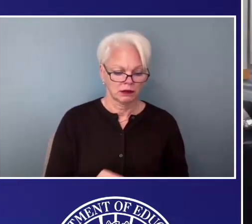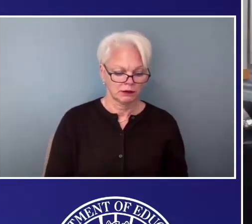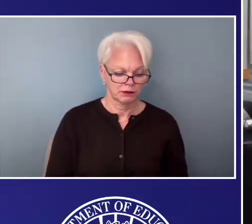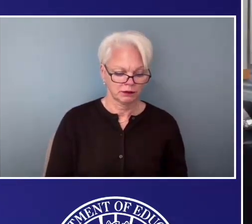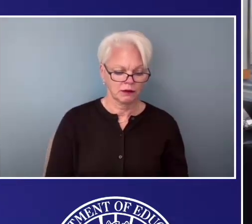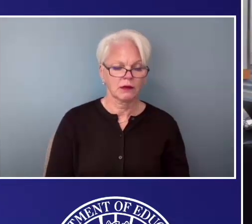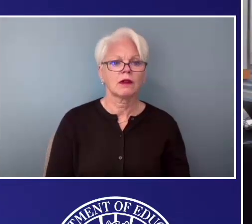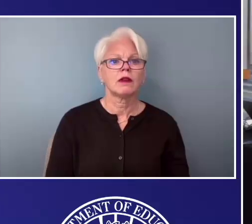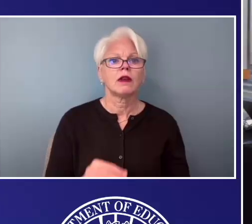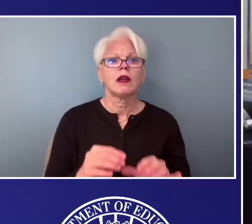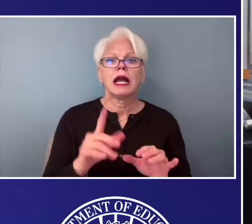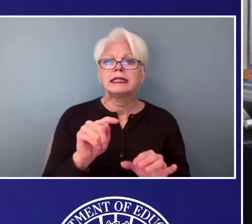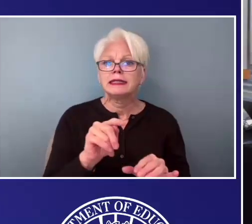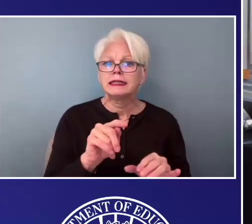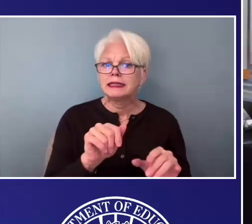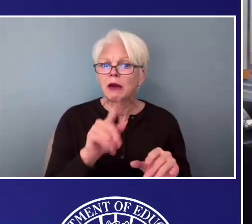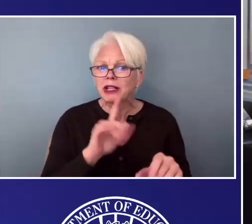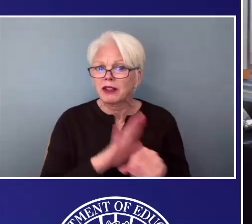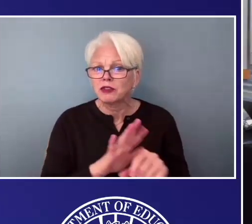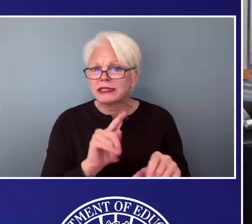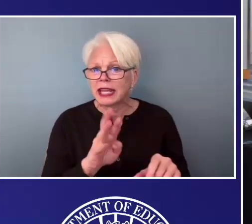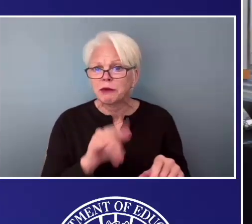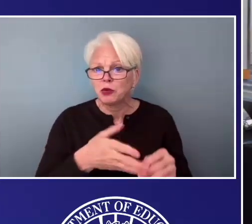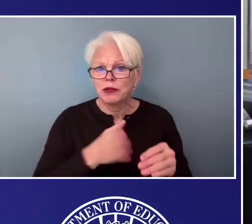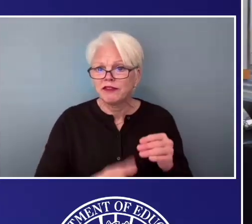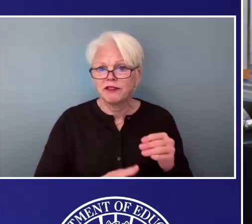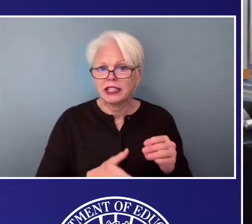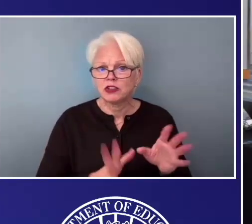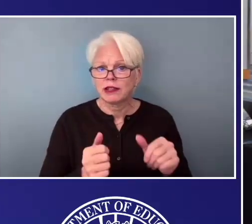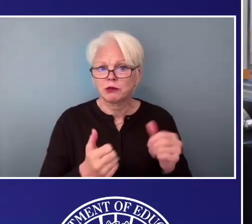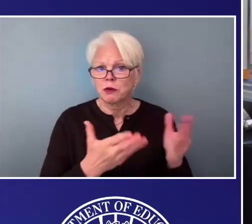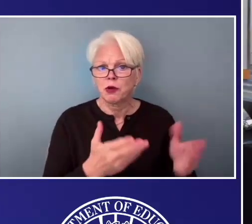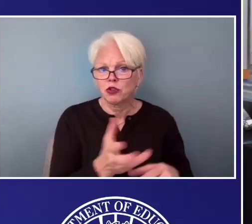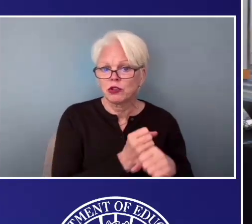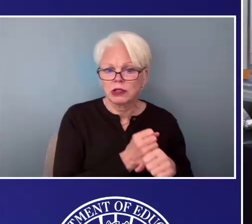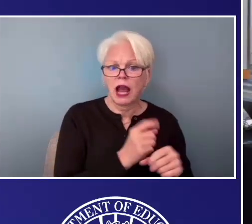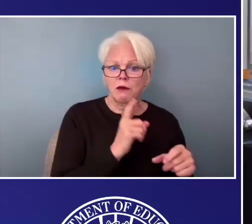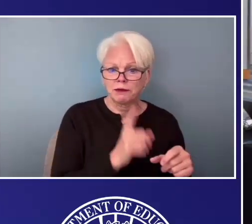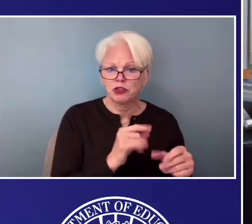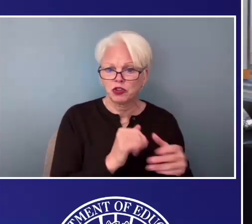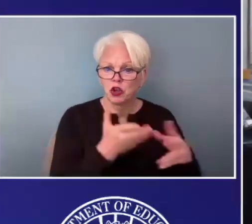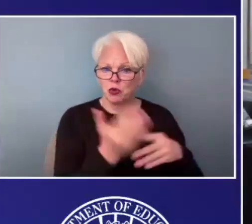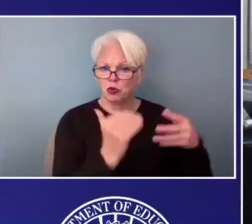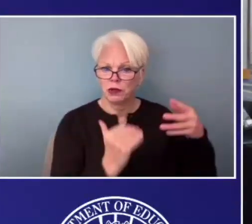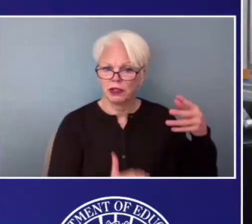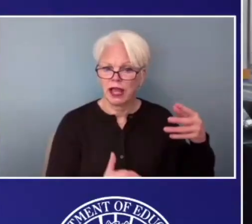Tamy, you weren't finished going through the proposals you received because you hadn't addressed them that we had. I just wanted to make sure that you were going through a list, and you hadn't gone through the whole list yet.